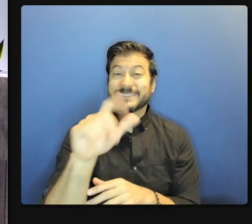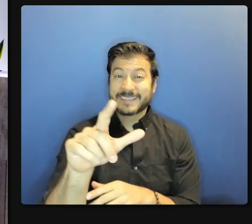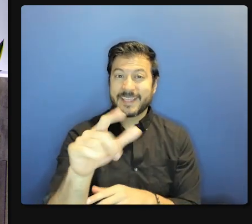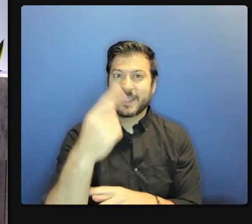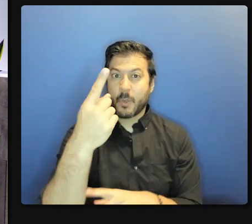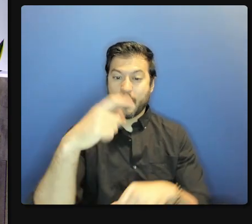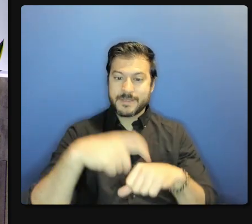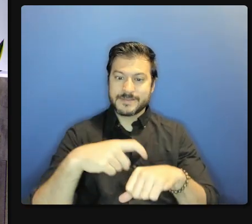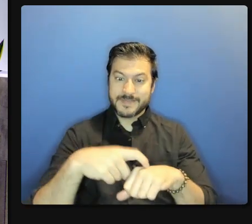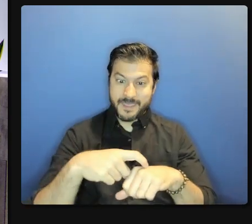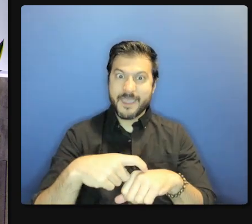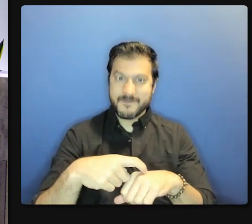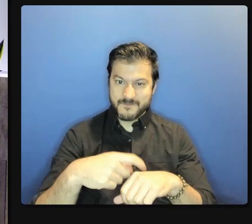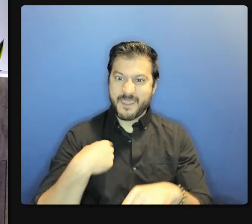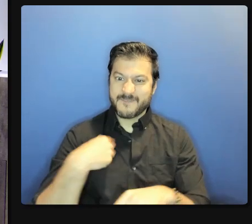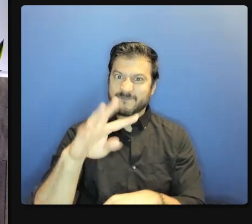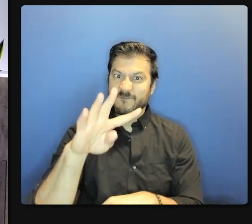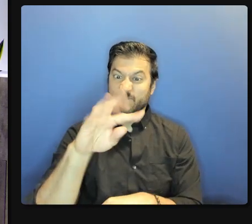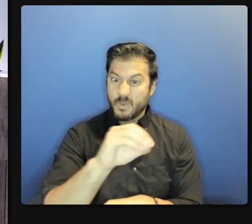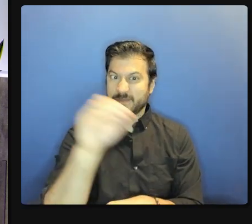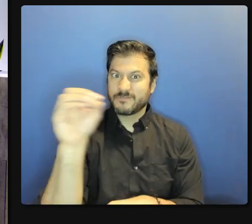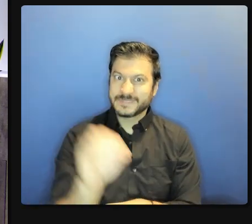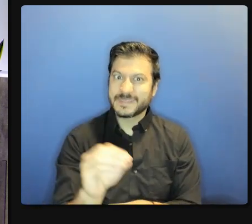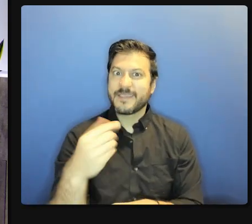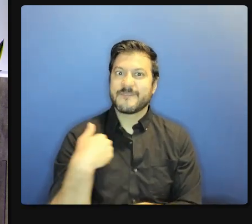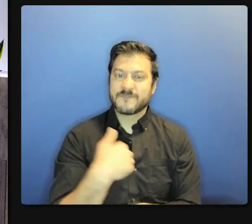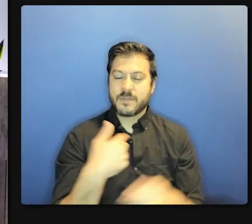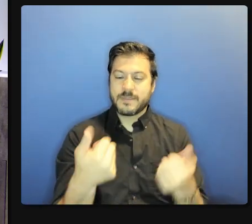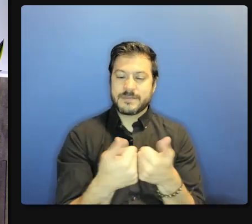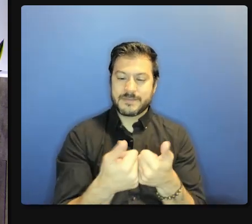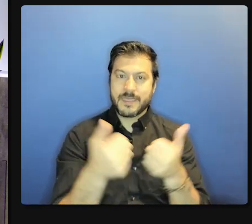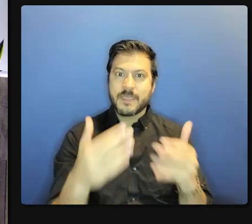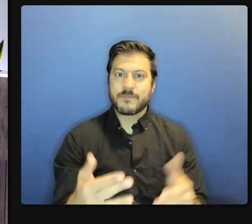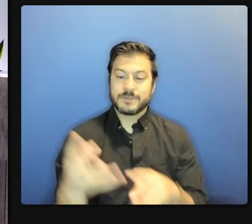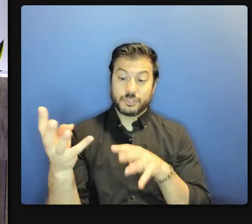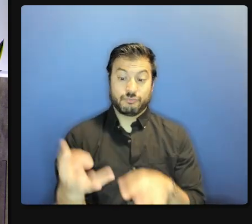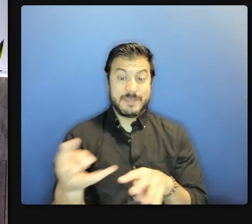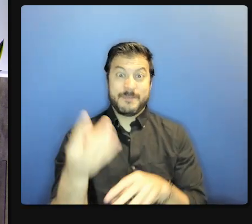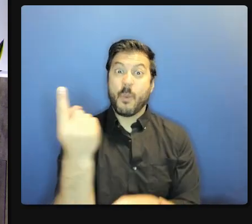that one time we had 40 percent of our gamers on streaming only.